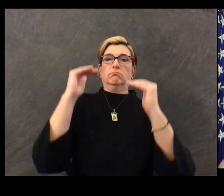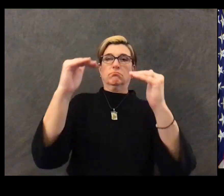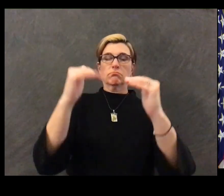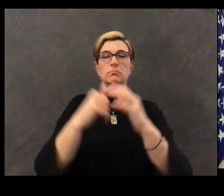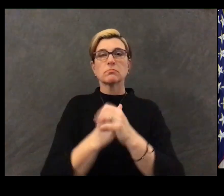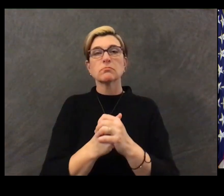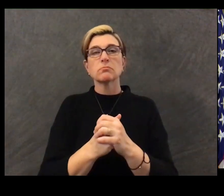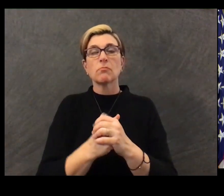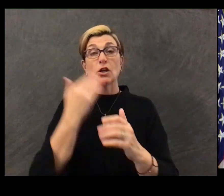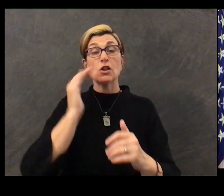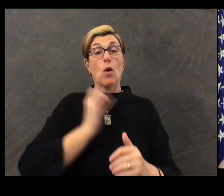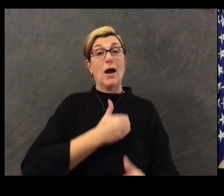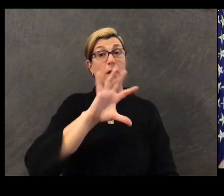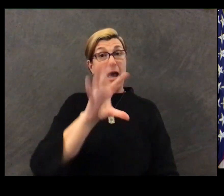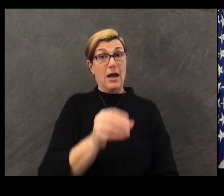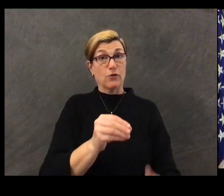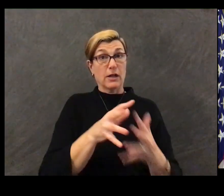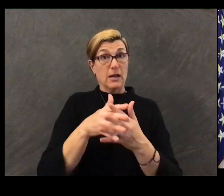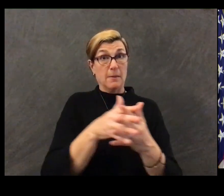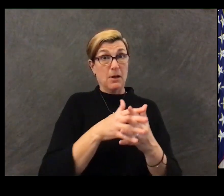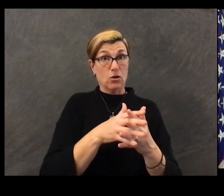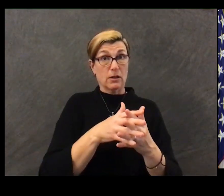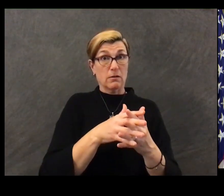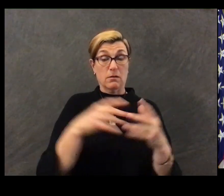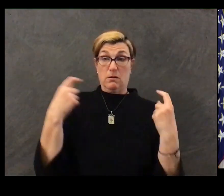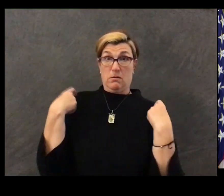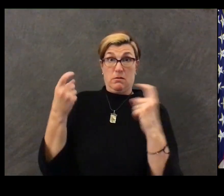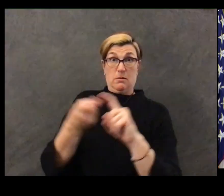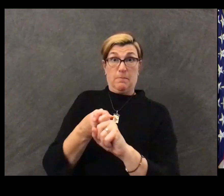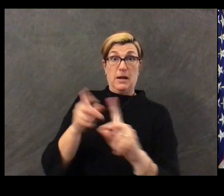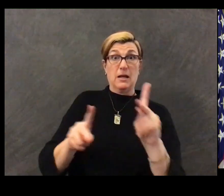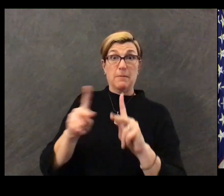Hispanic American citizens were prospering like never before best